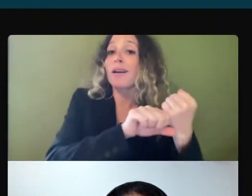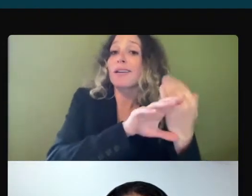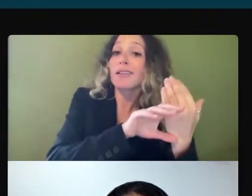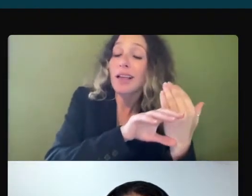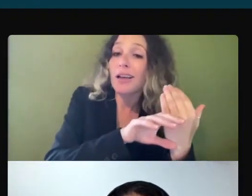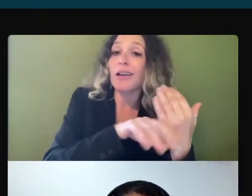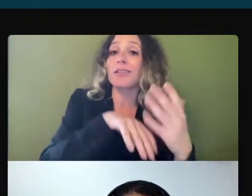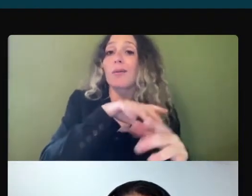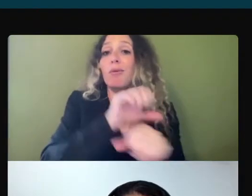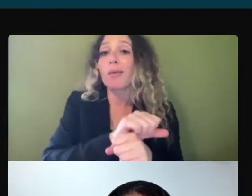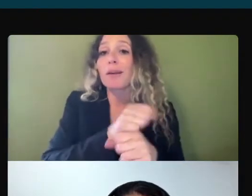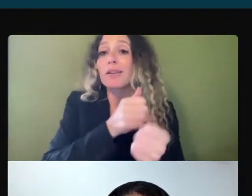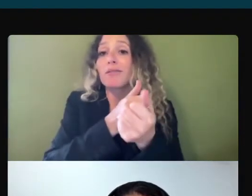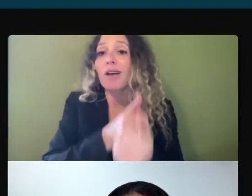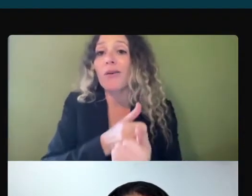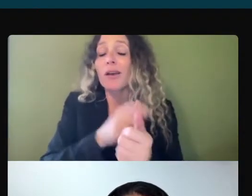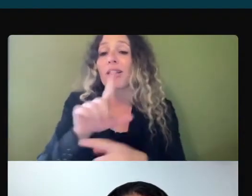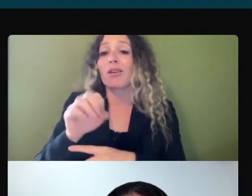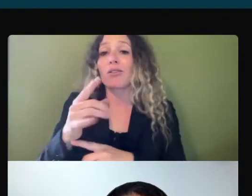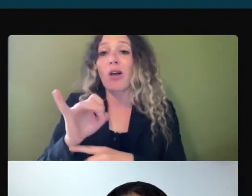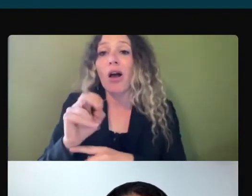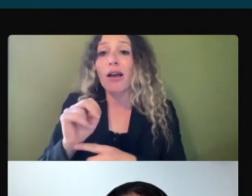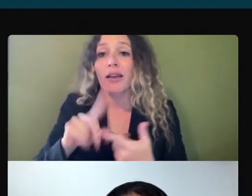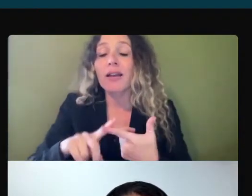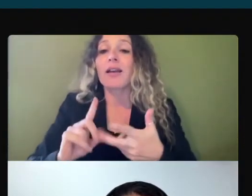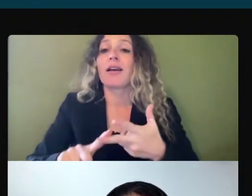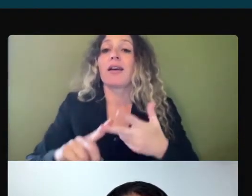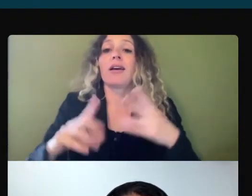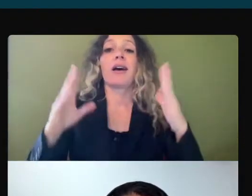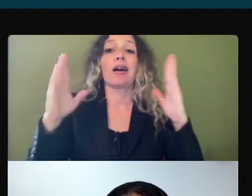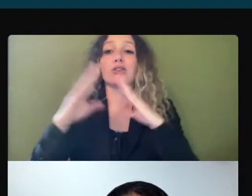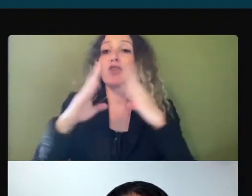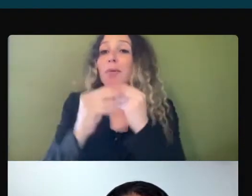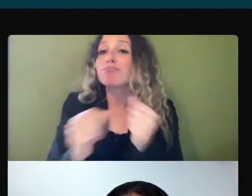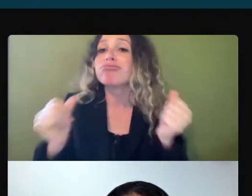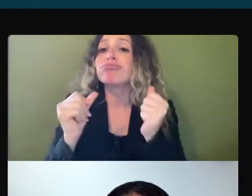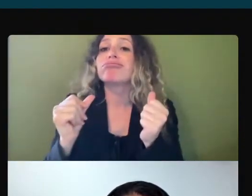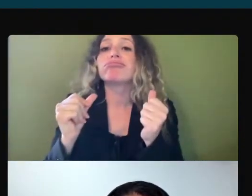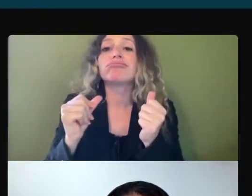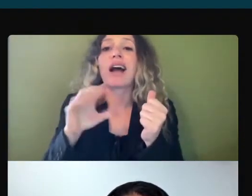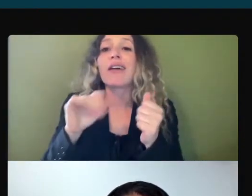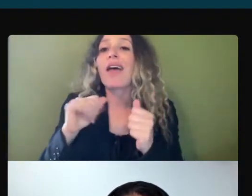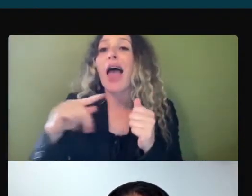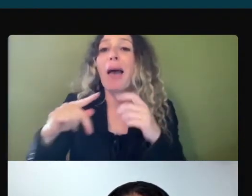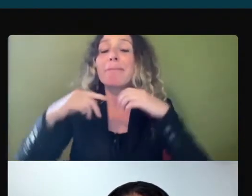following login instructions, troubleshooting the apps that need to be downloaded and used,